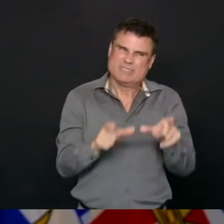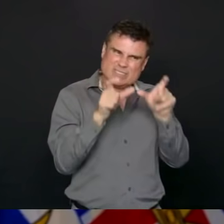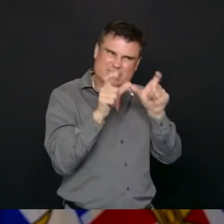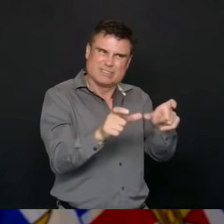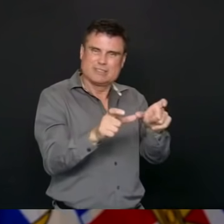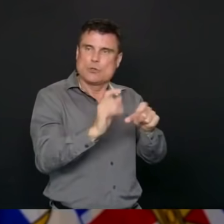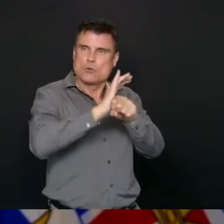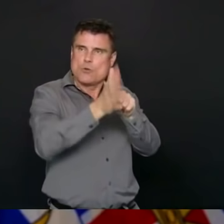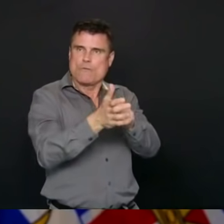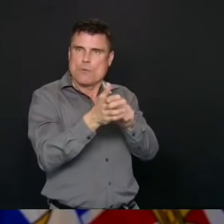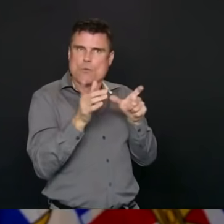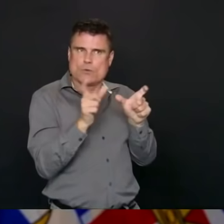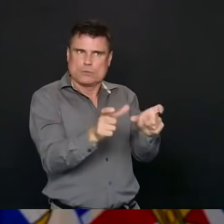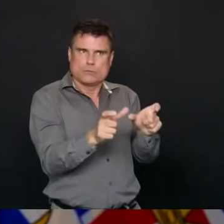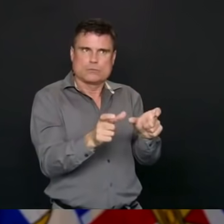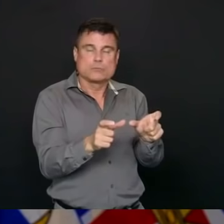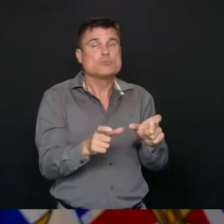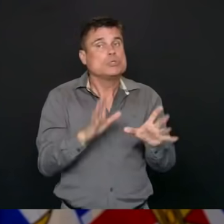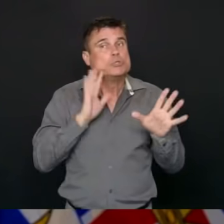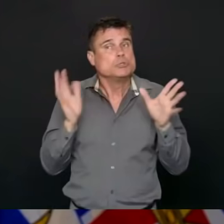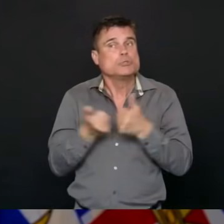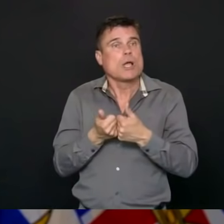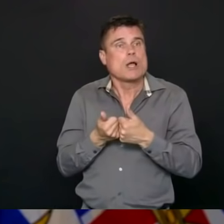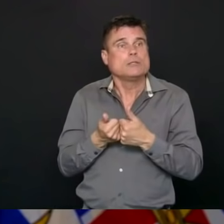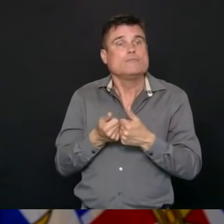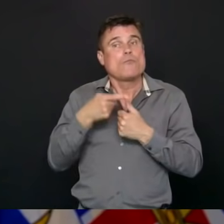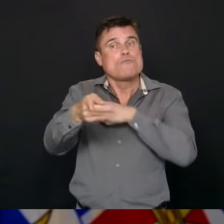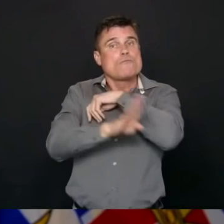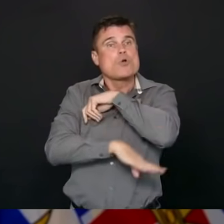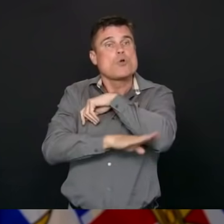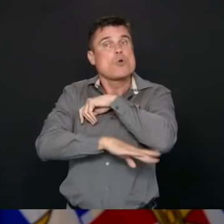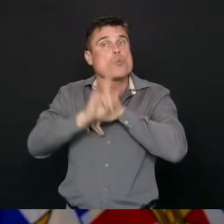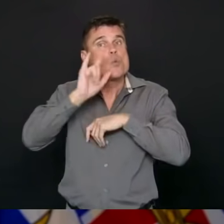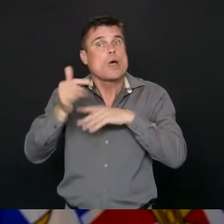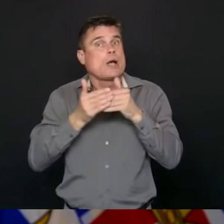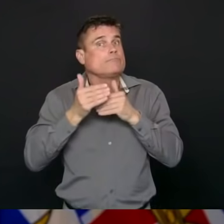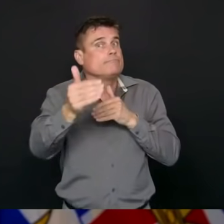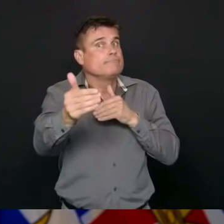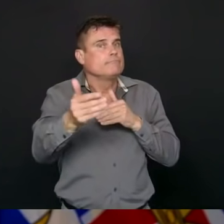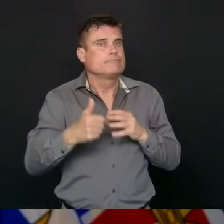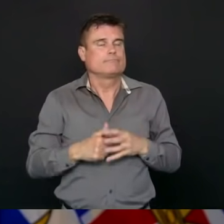It will also make it more difficult when we start having influenza season, detecting COVID-19 outbreaks